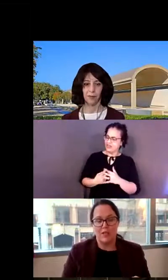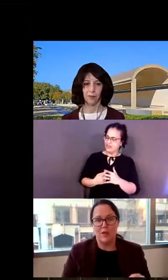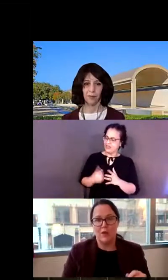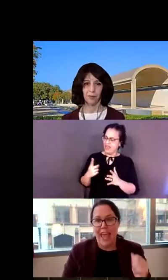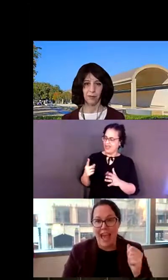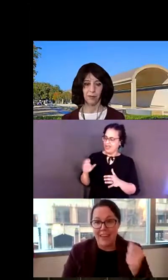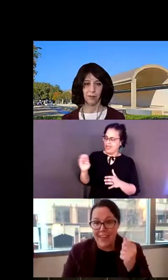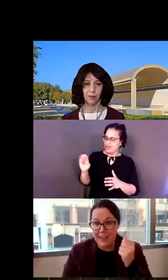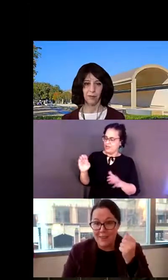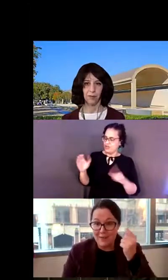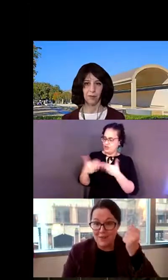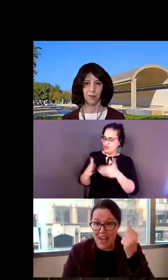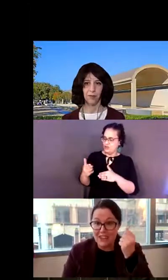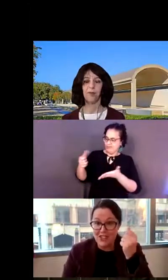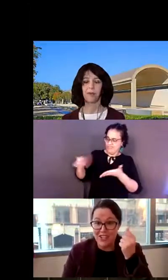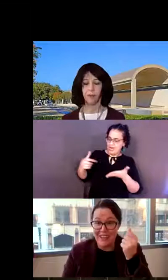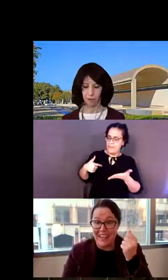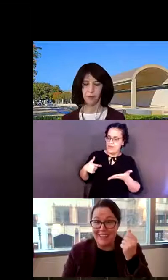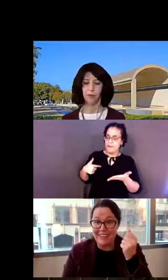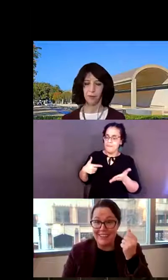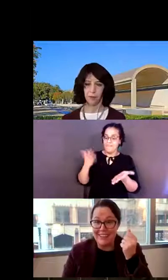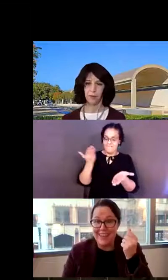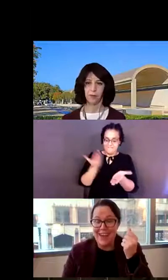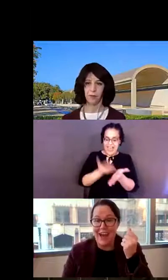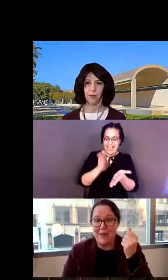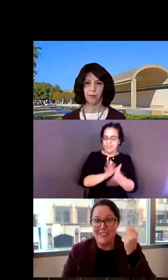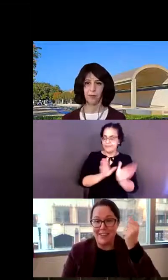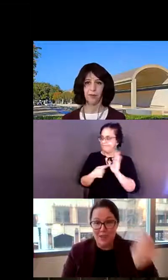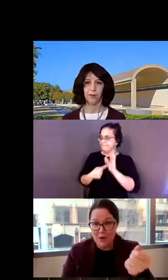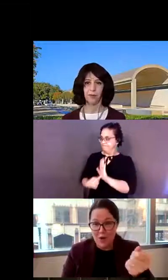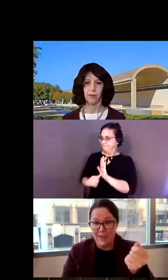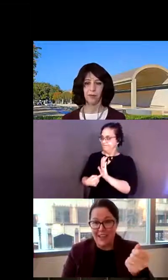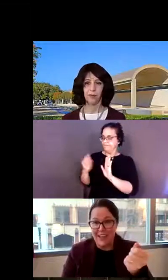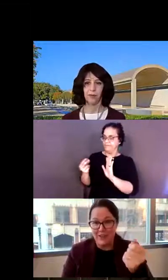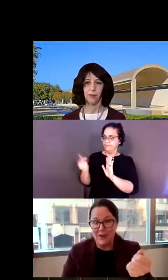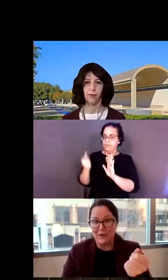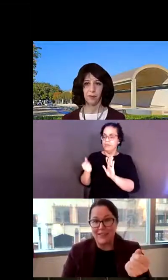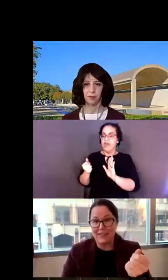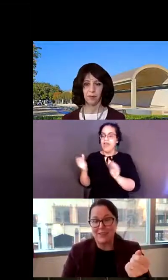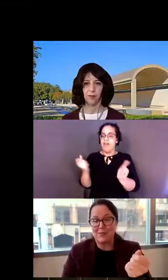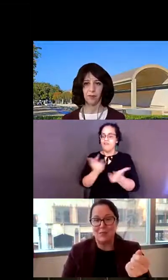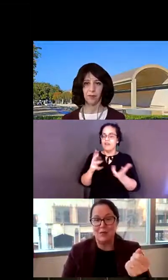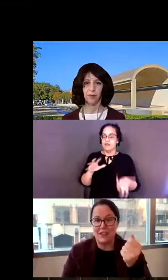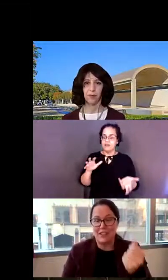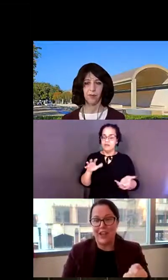when they had that fact sheet in their hand um and said no, I really do have a